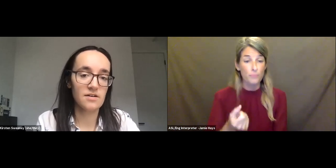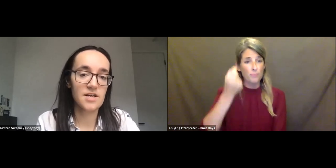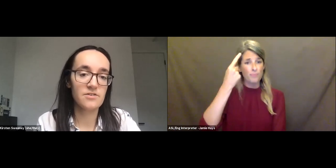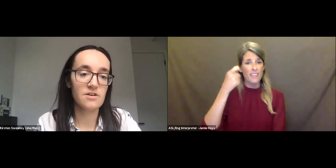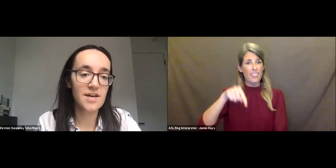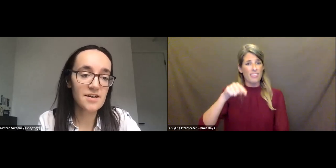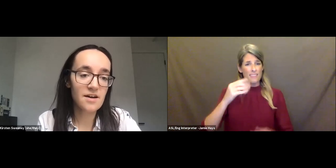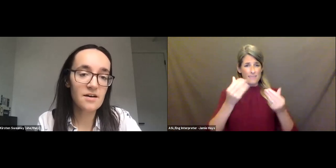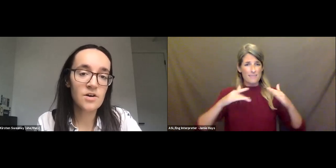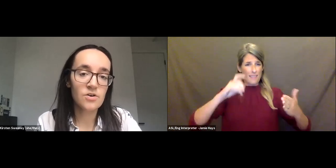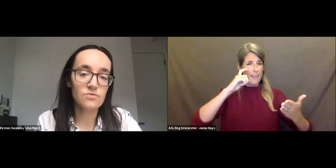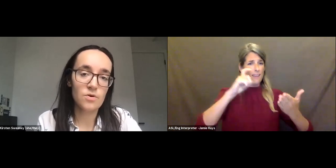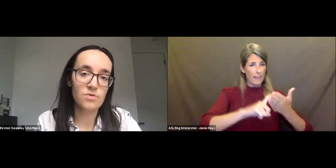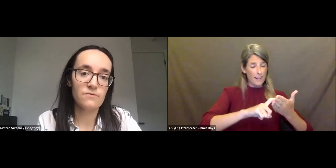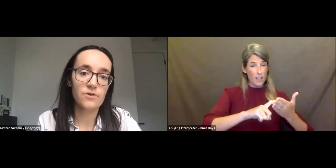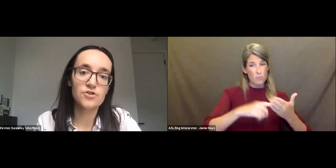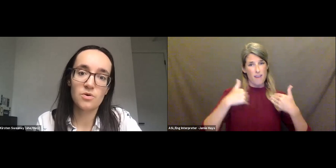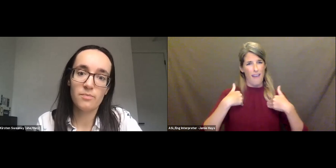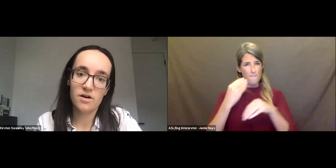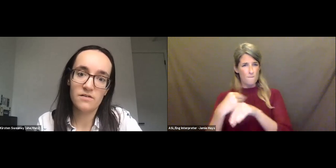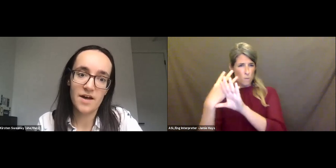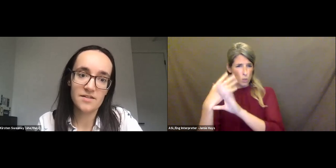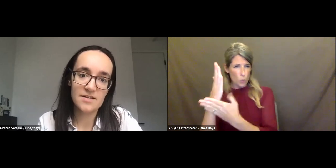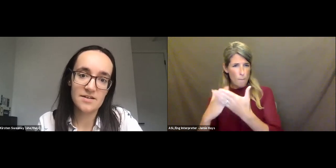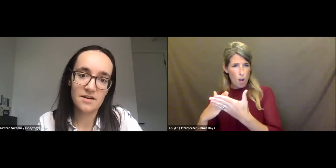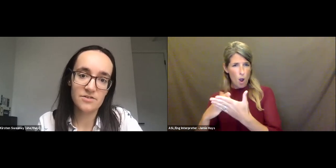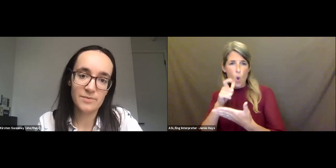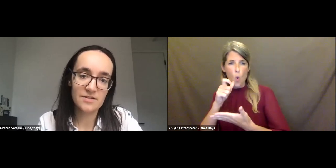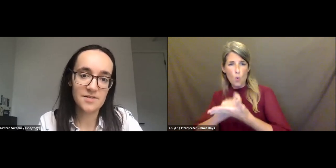Ontario, Canada, who wrote the virtual part of that land acknowledgement.